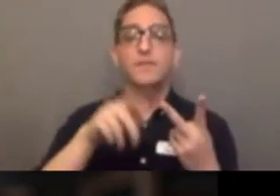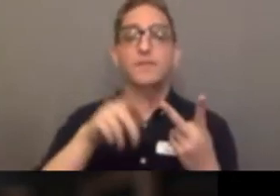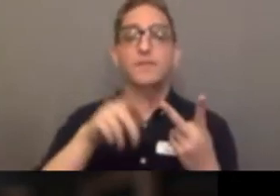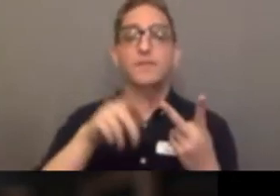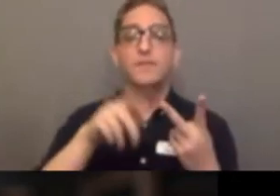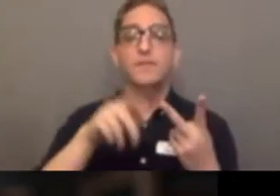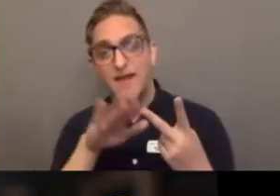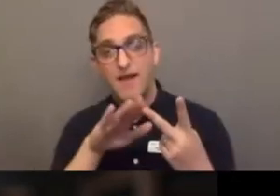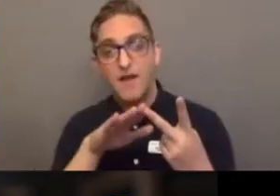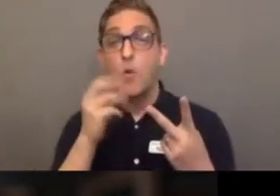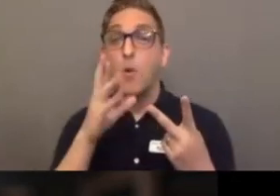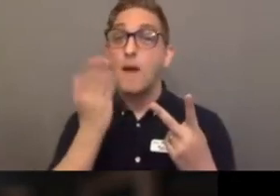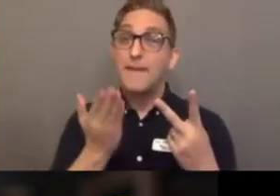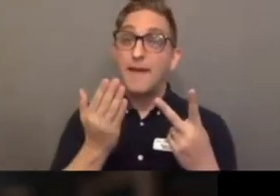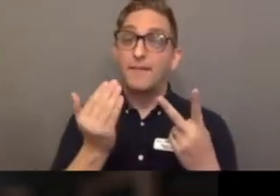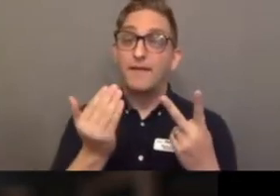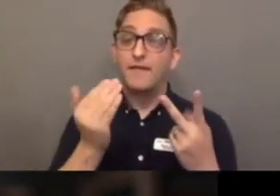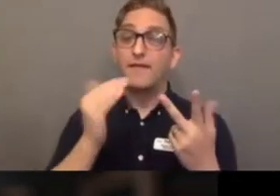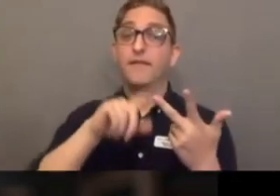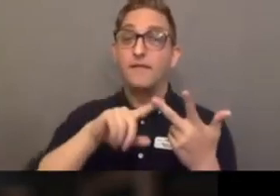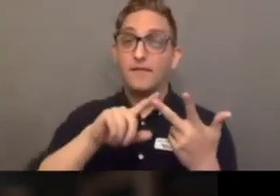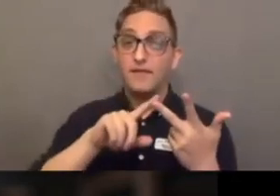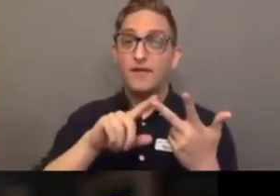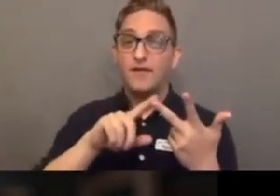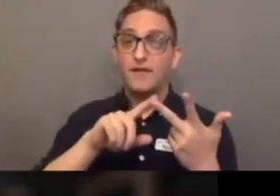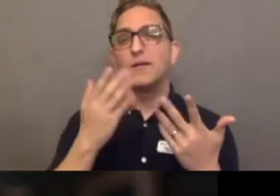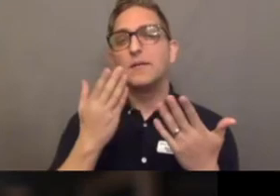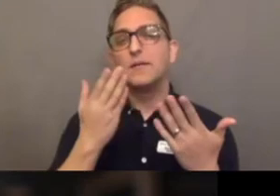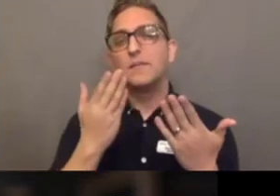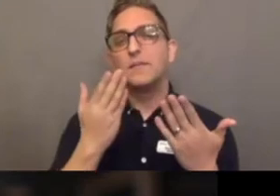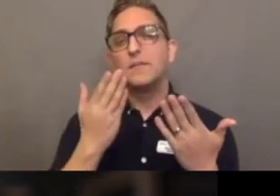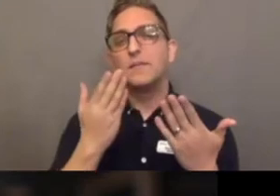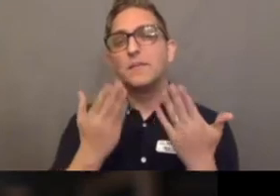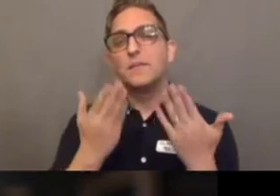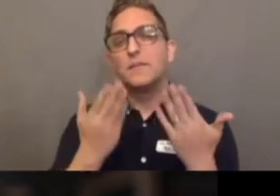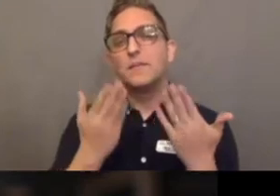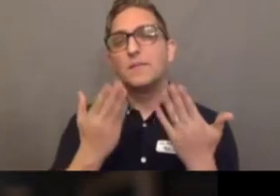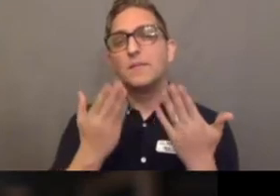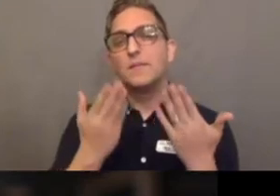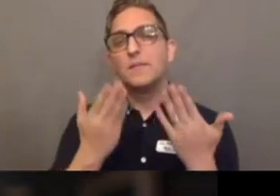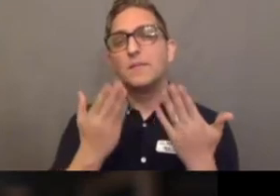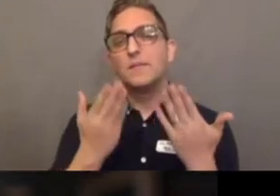enough conversation we'll talk about some sort of mobility challenges. We often don't